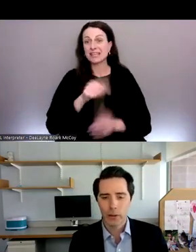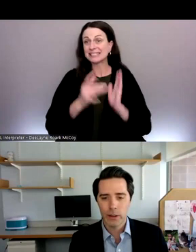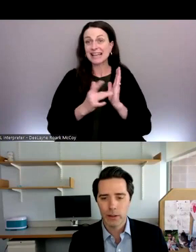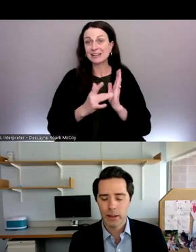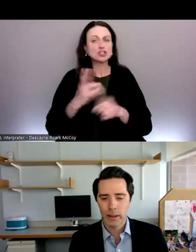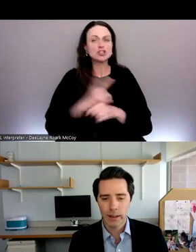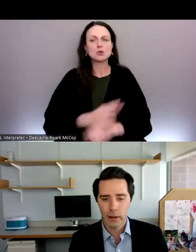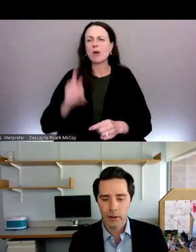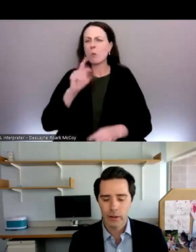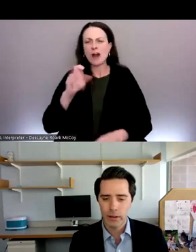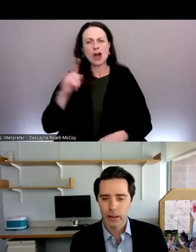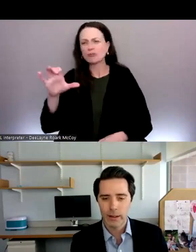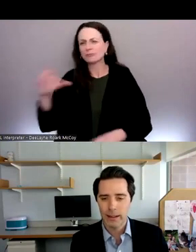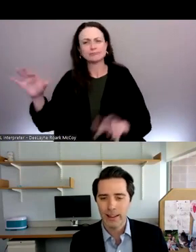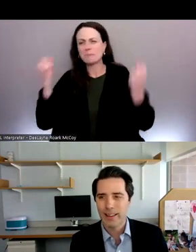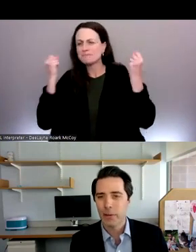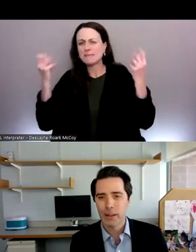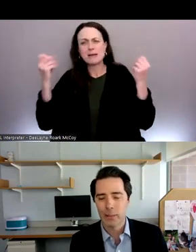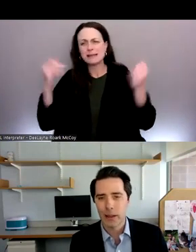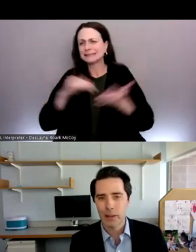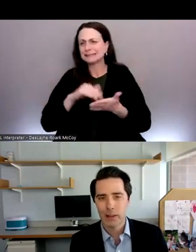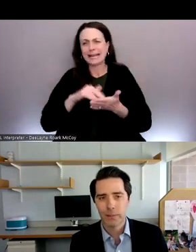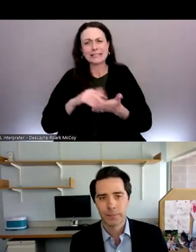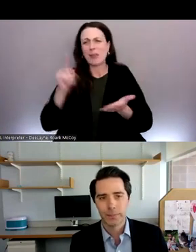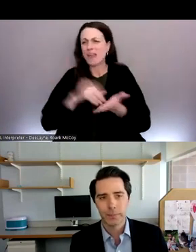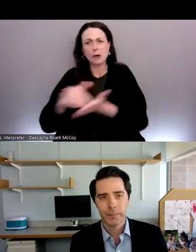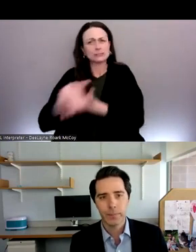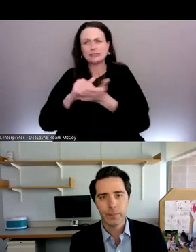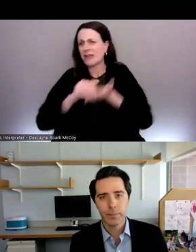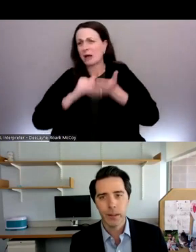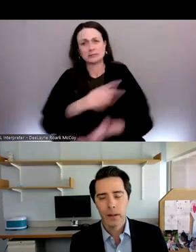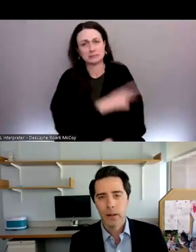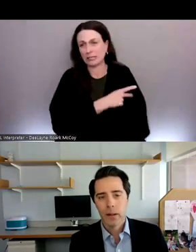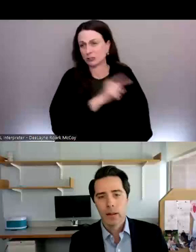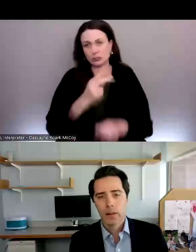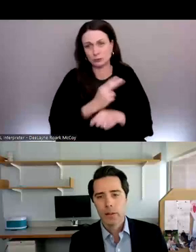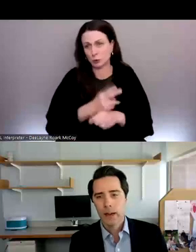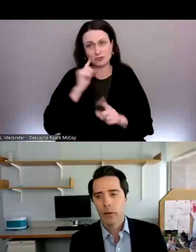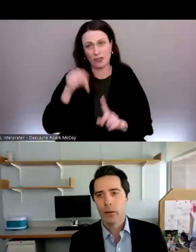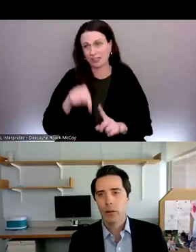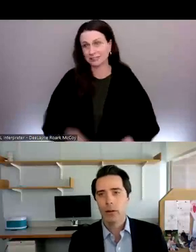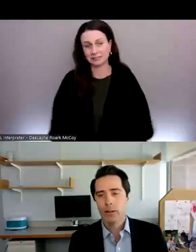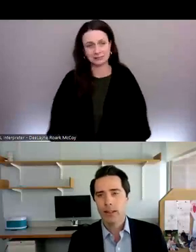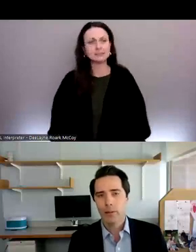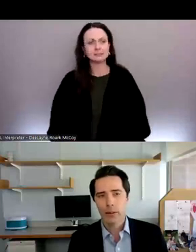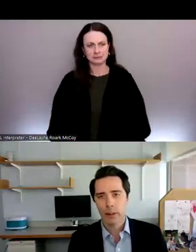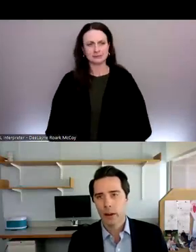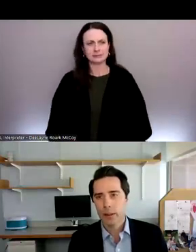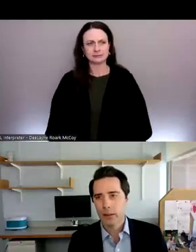hundreds of study in hundreds of studies and thousands of patients